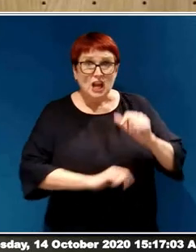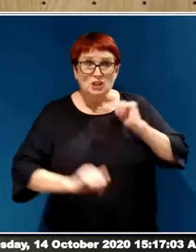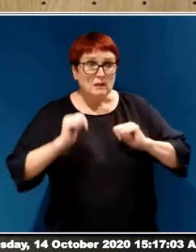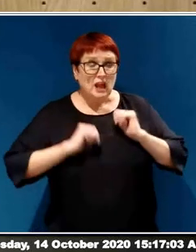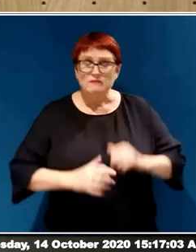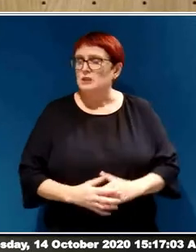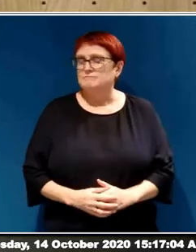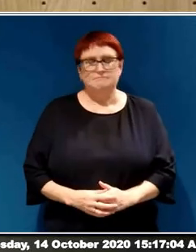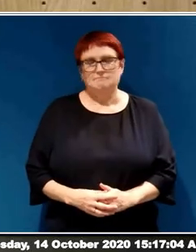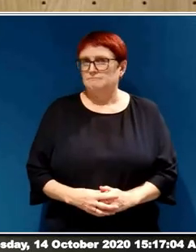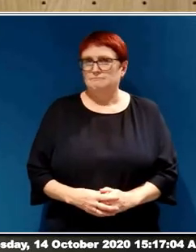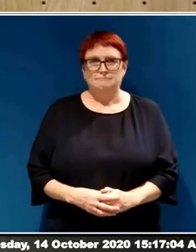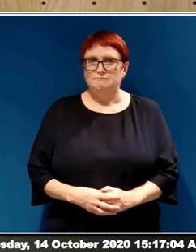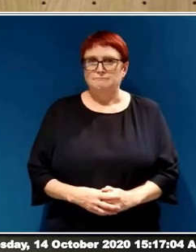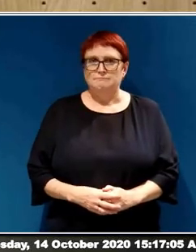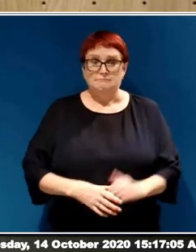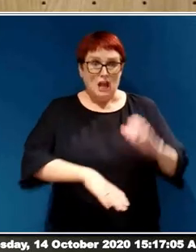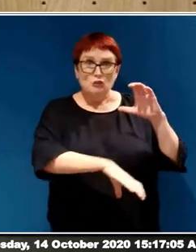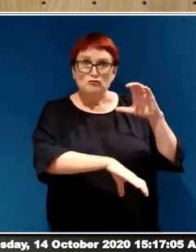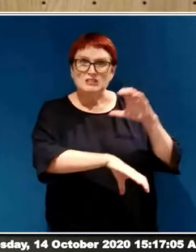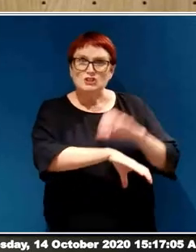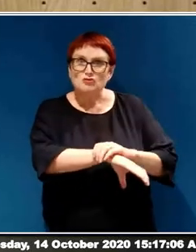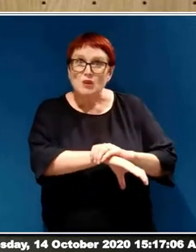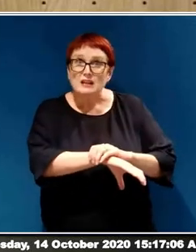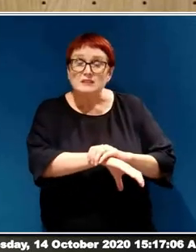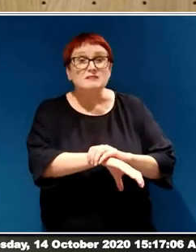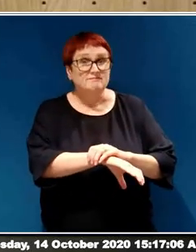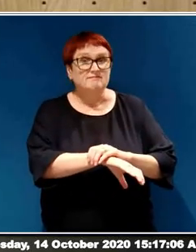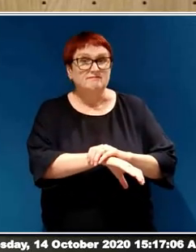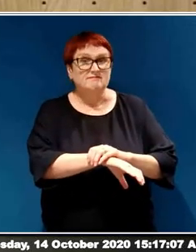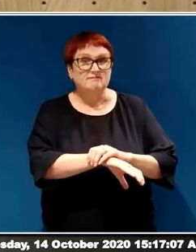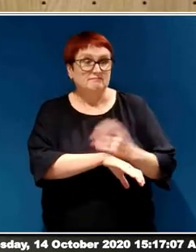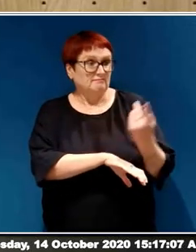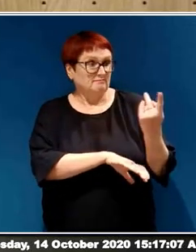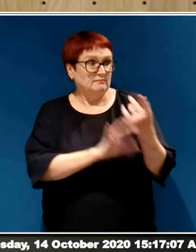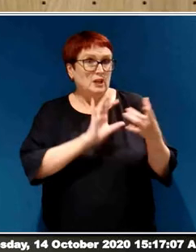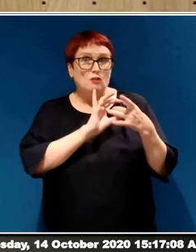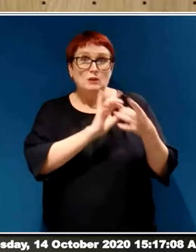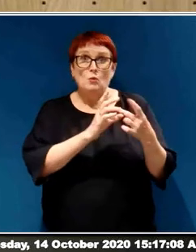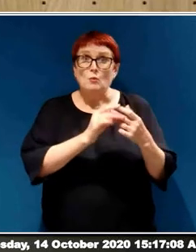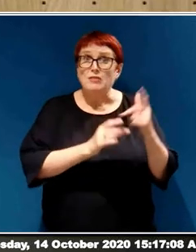relationship between the student and the staff who applied the restraint, and it